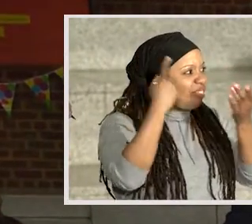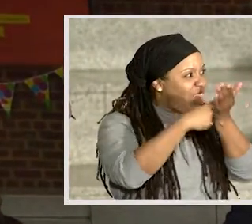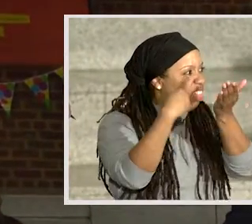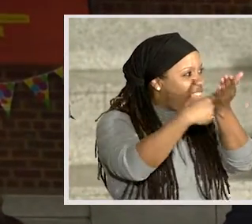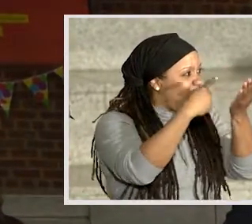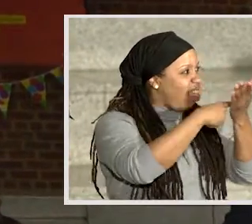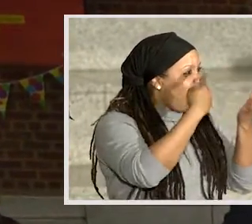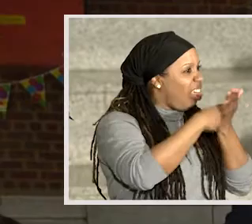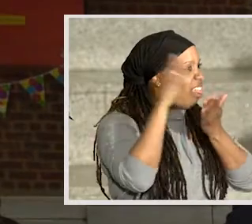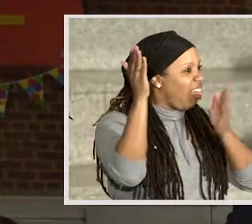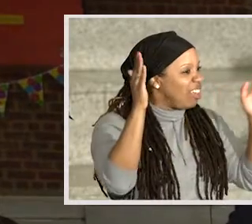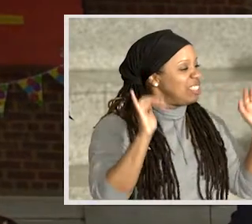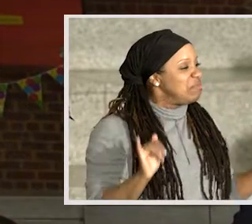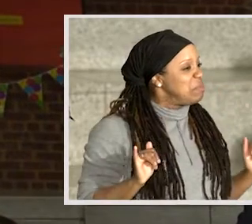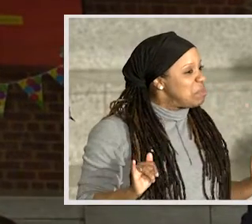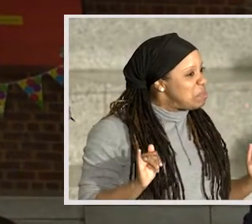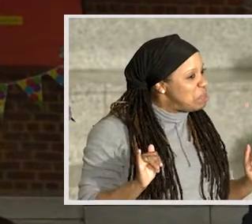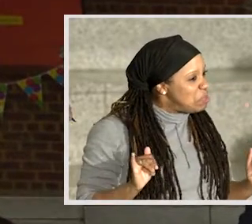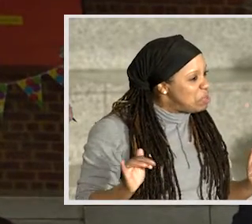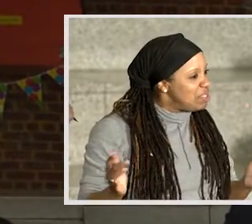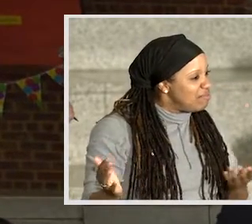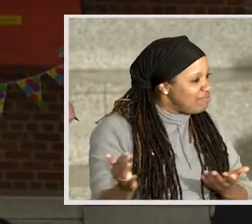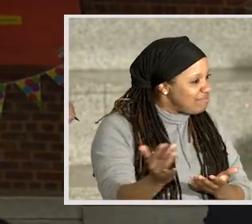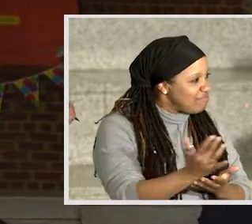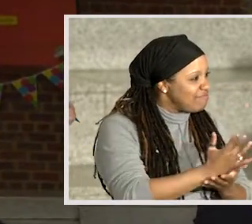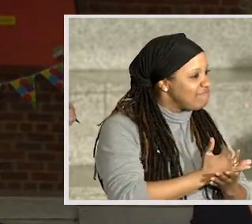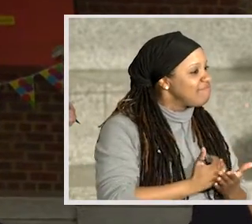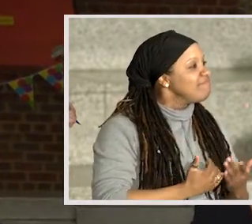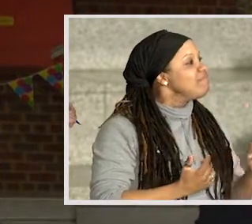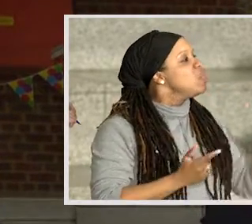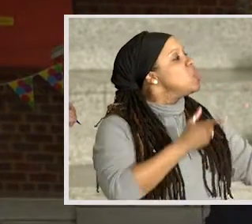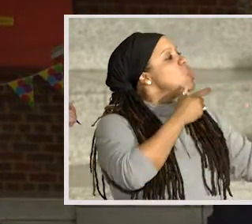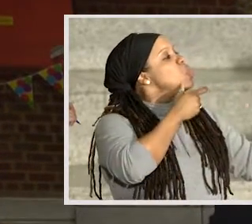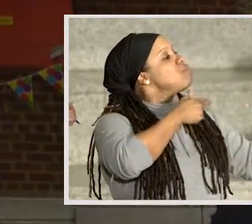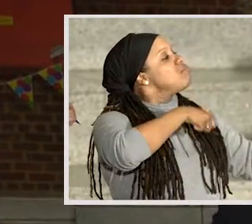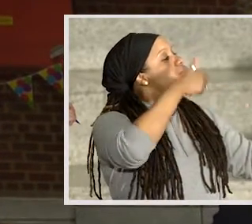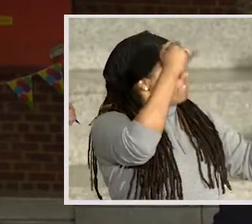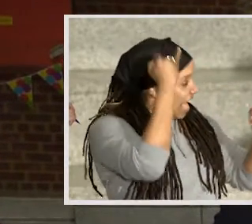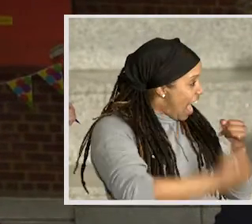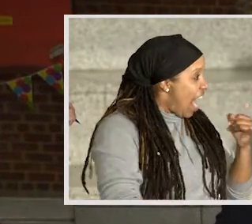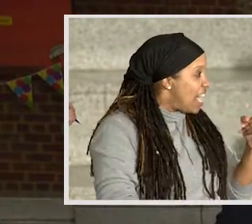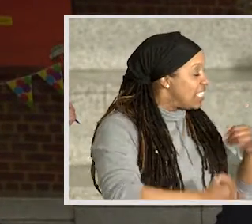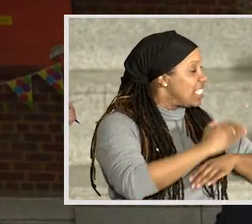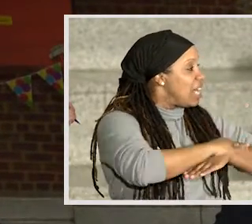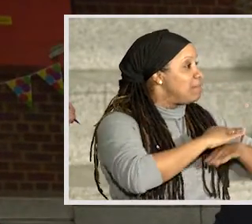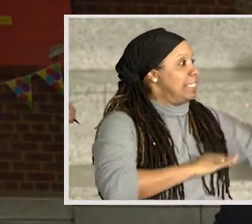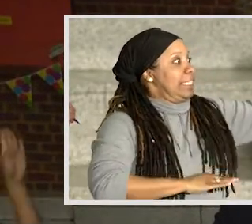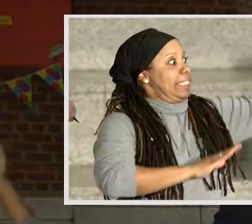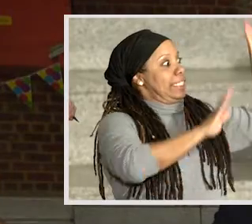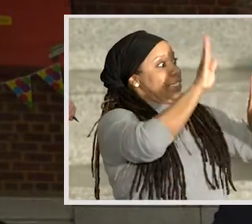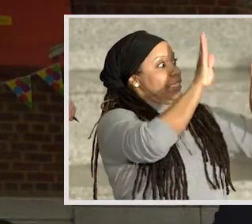LET'S DO ONE FINAL TABLE. ONE FINAL TABLE. SO DOES ANYBODY ELSE WANT TO TELL THEIR $100?